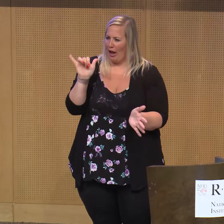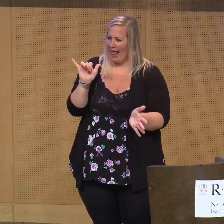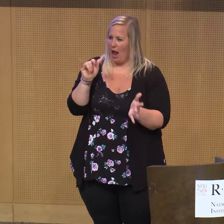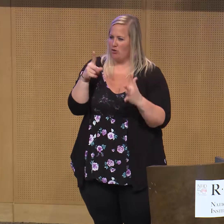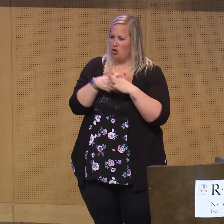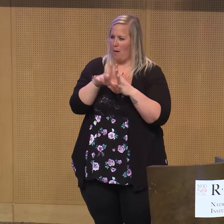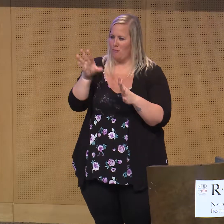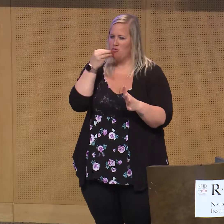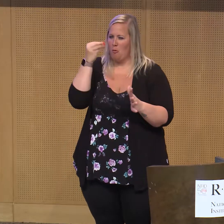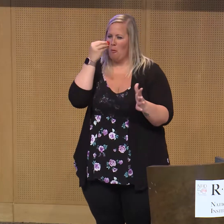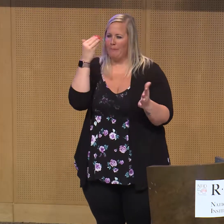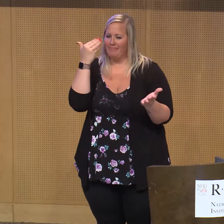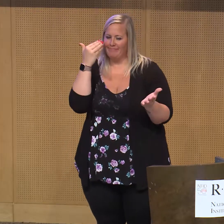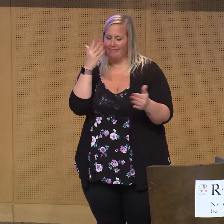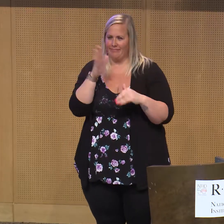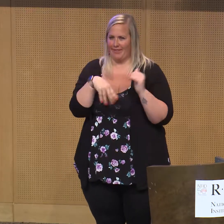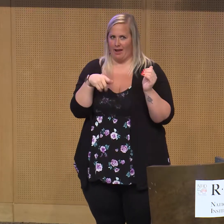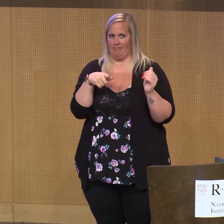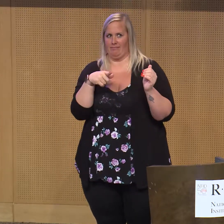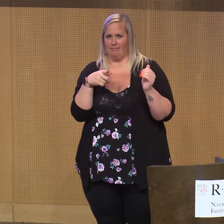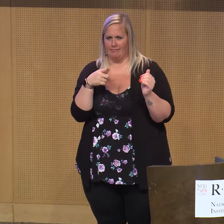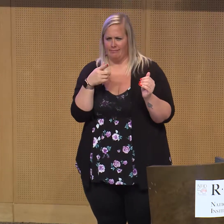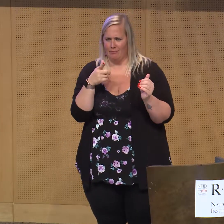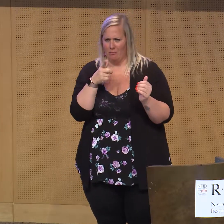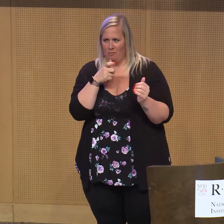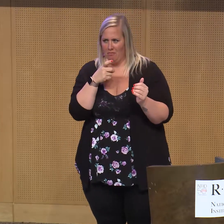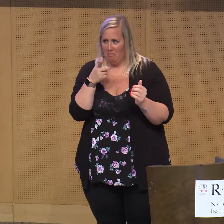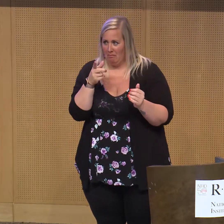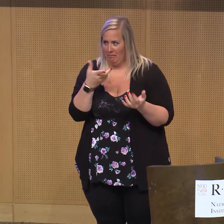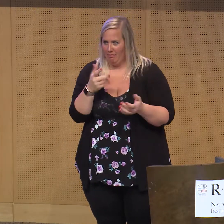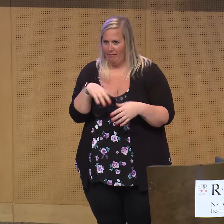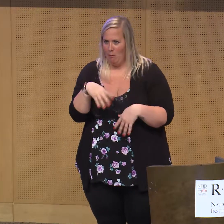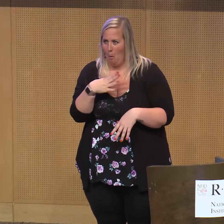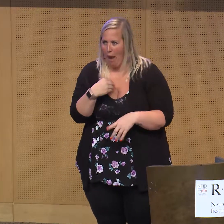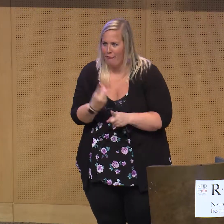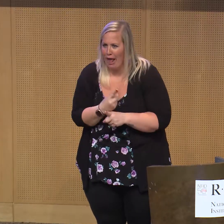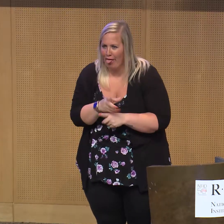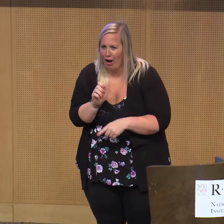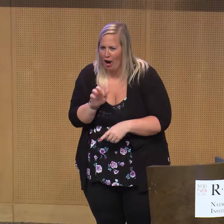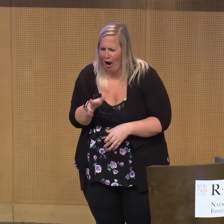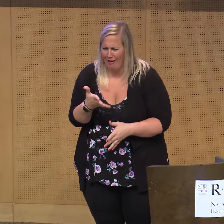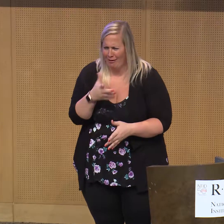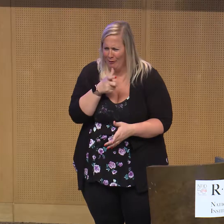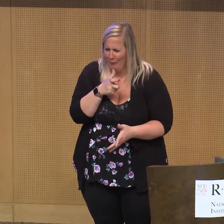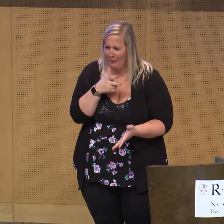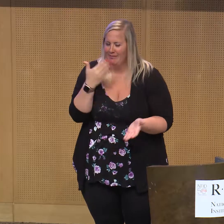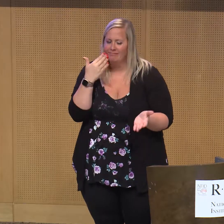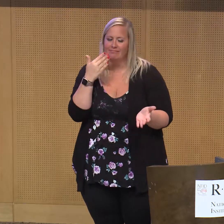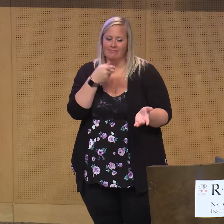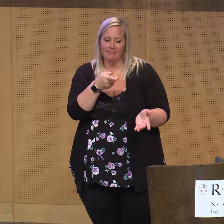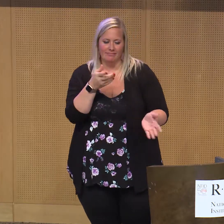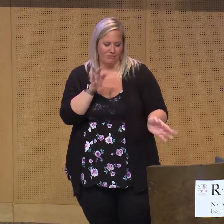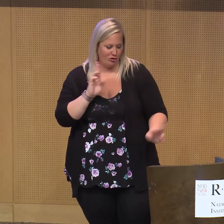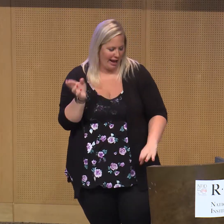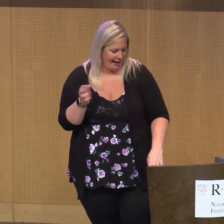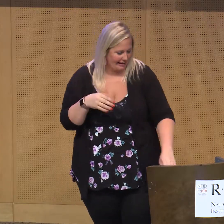It'll show what the company van looks like so a customer can recognize it when it pulls up to their home. If someone's pulling up in an unmarked car,